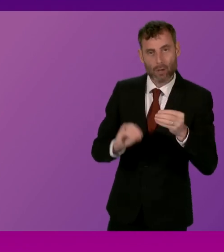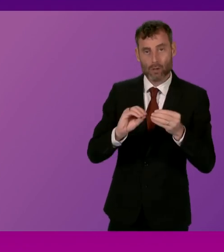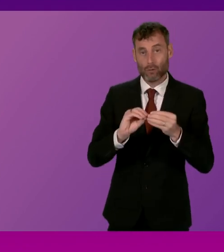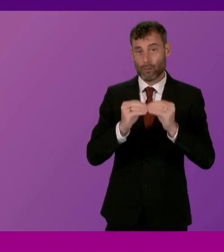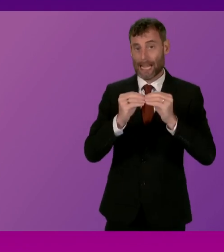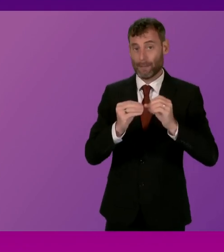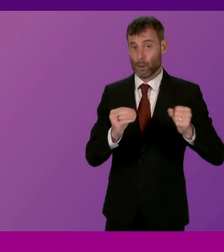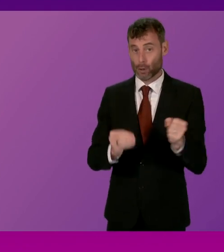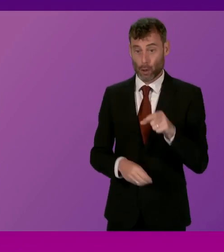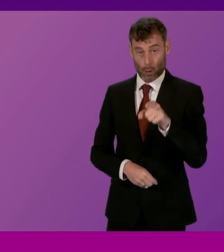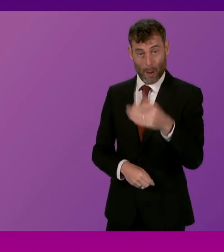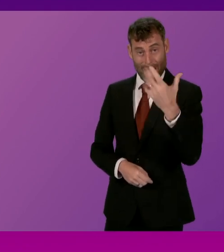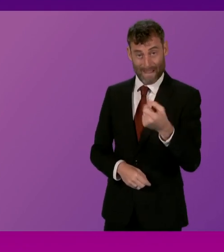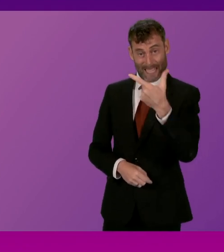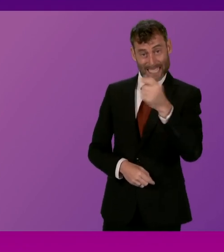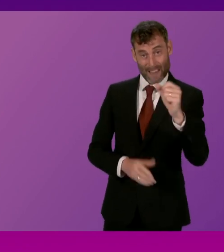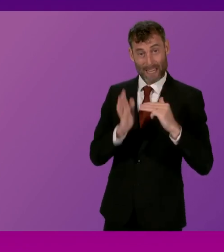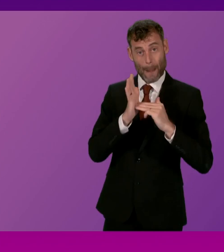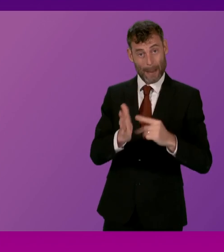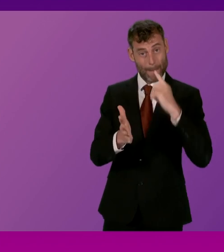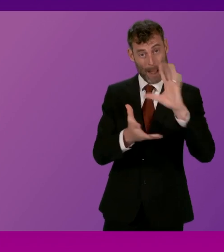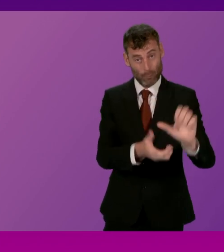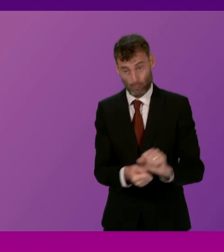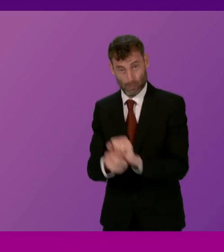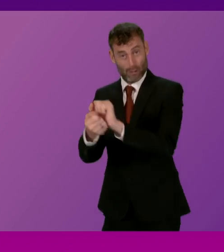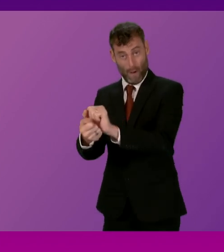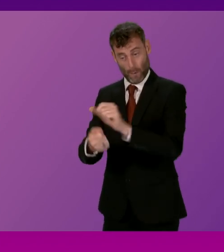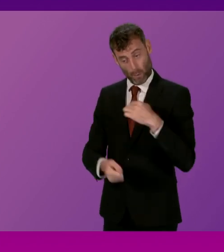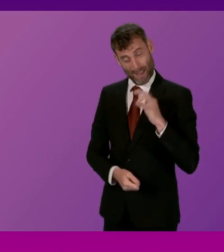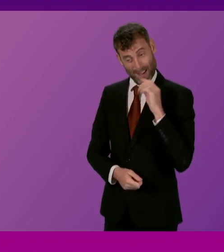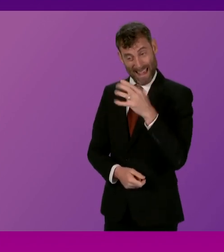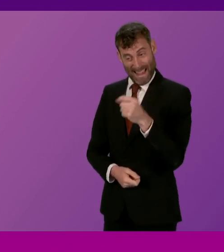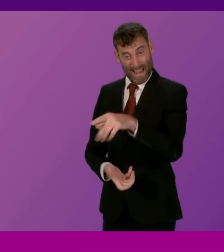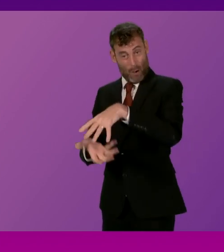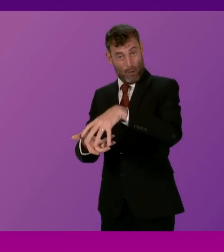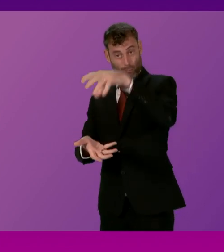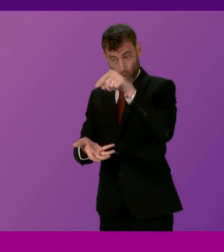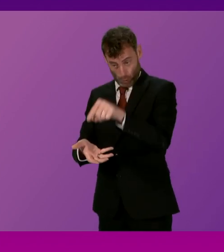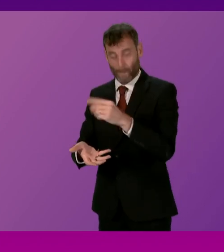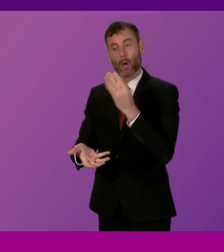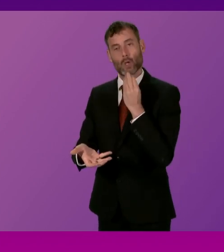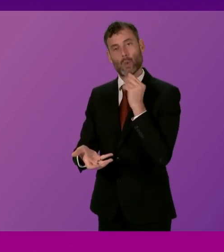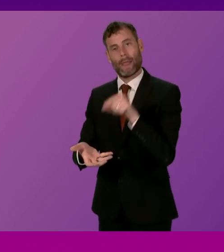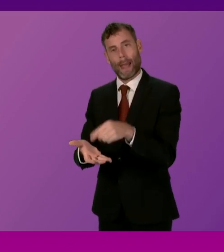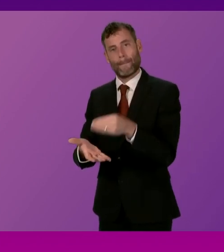of its reserves of £17 million to help us with the financial challenge.